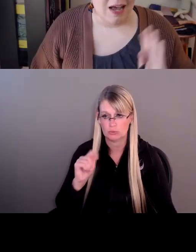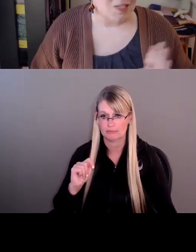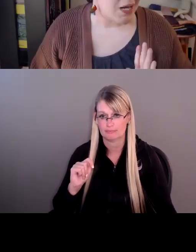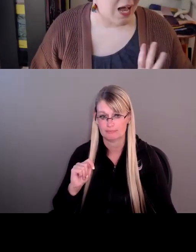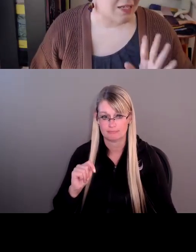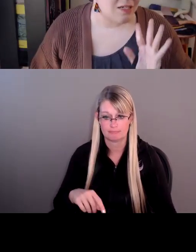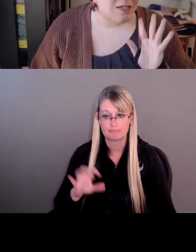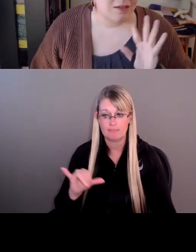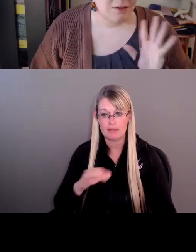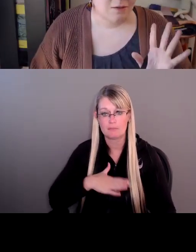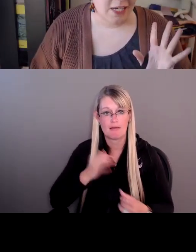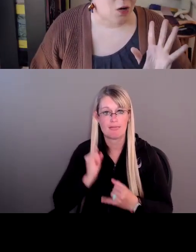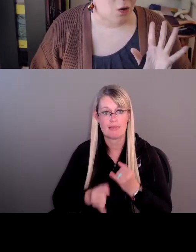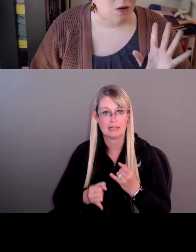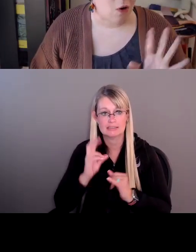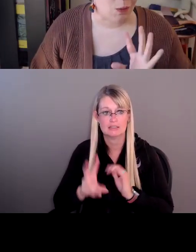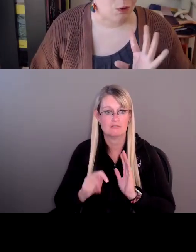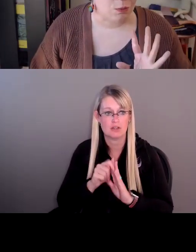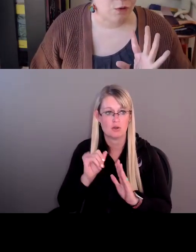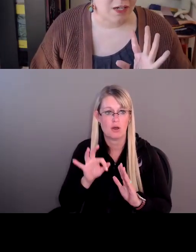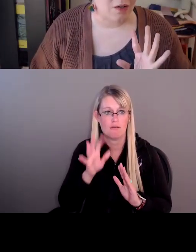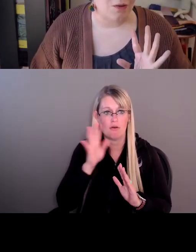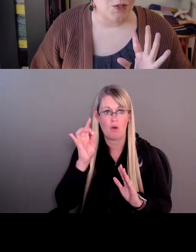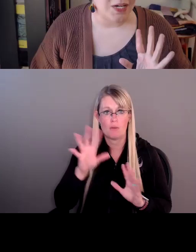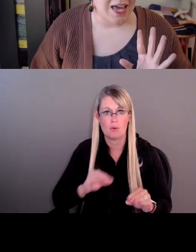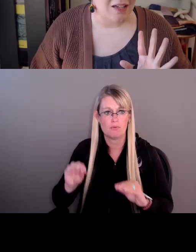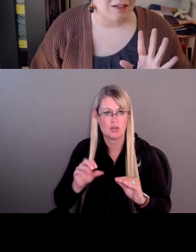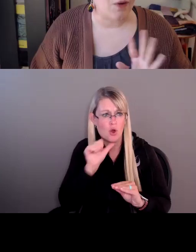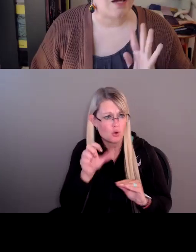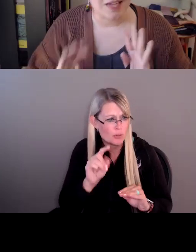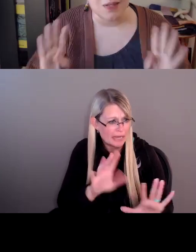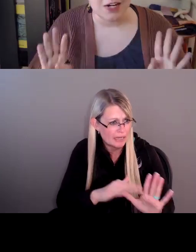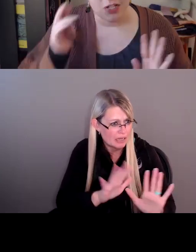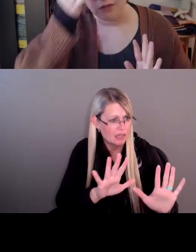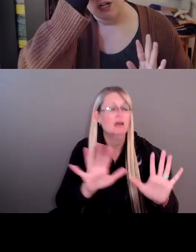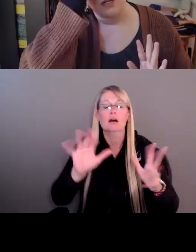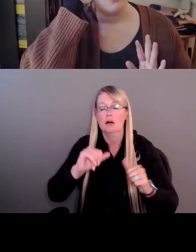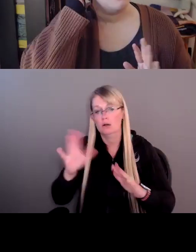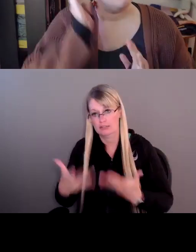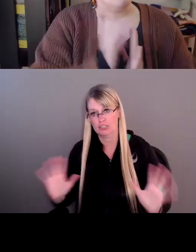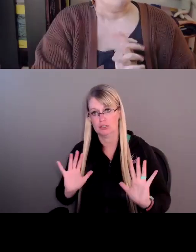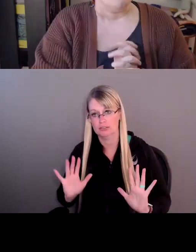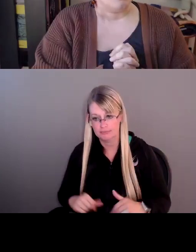that is my last video of horrible moving, don't do it again. Now it is actually over.